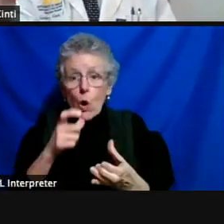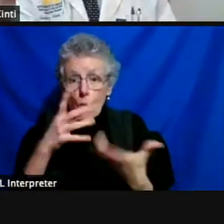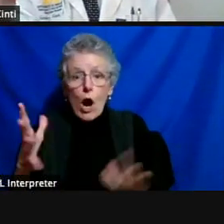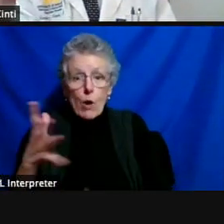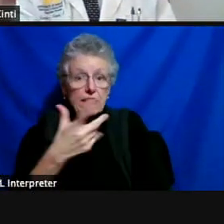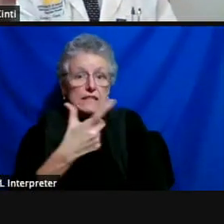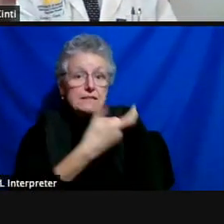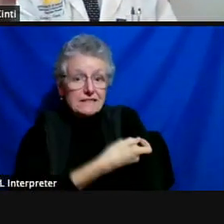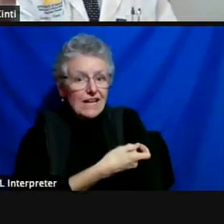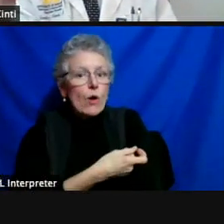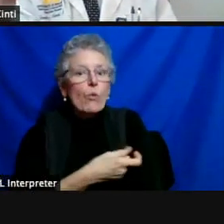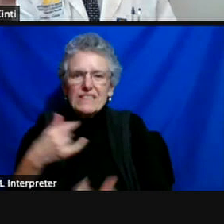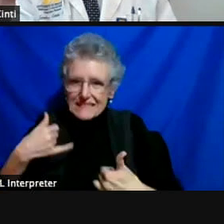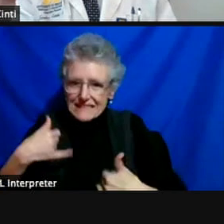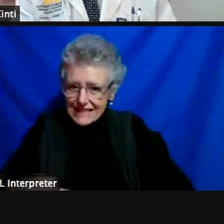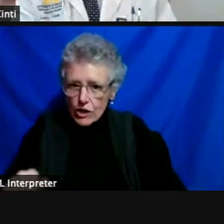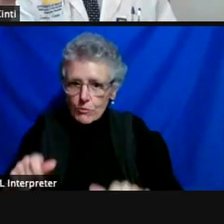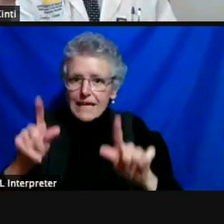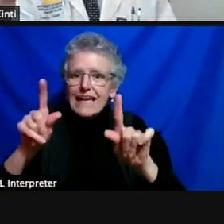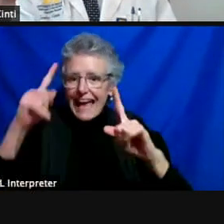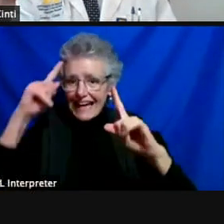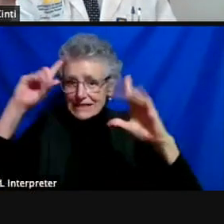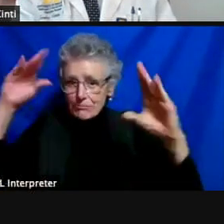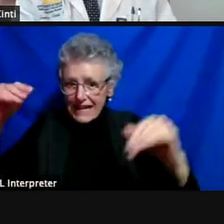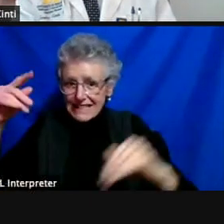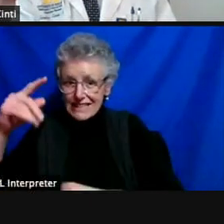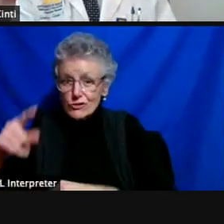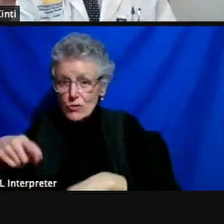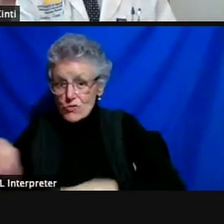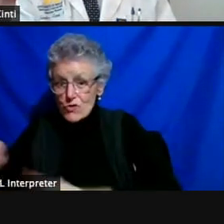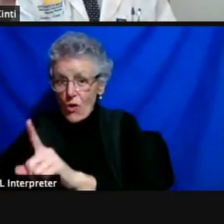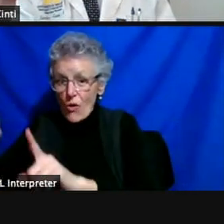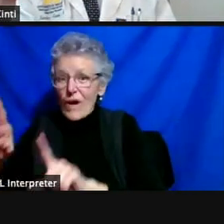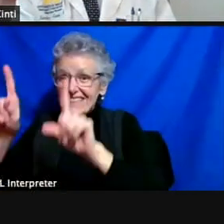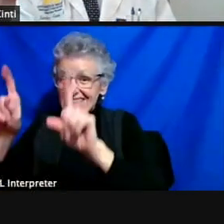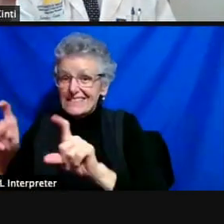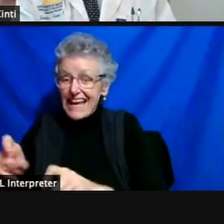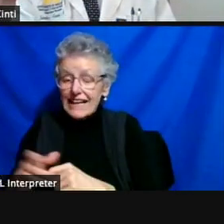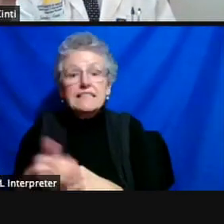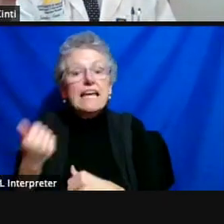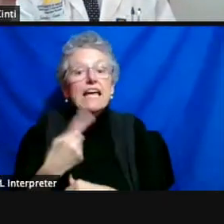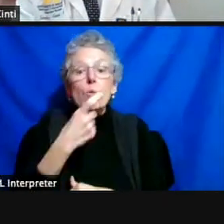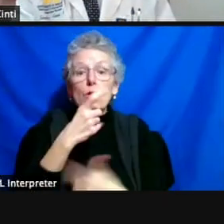will still be expected to get tested. And similarly, anyone who's been vaccinated